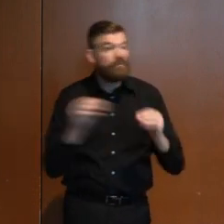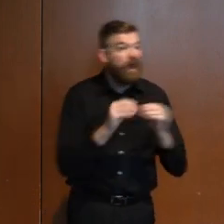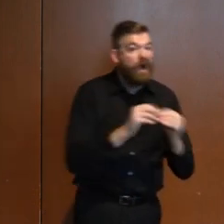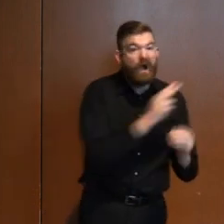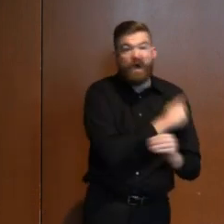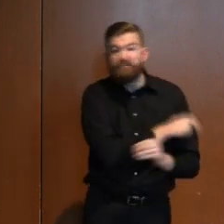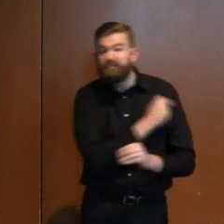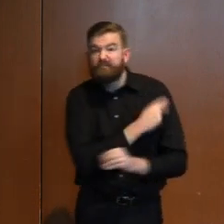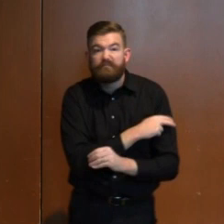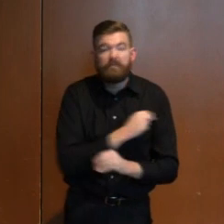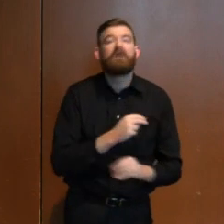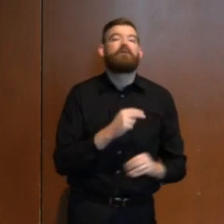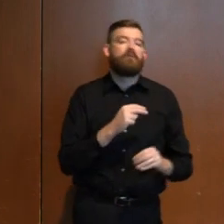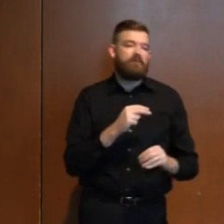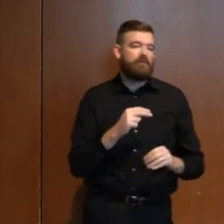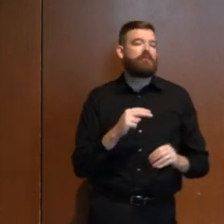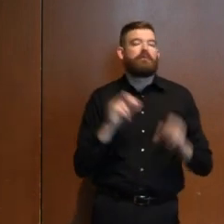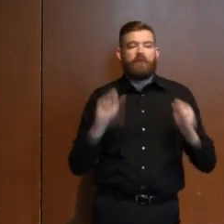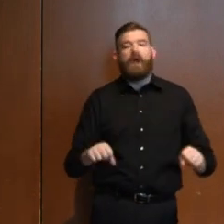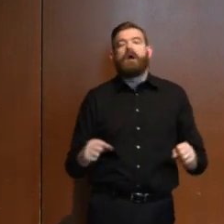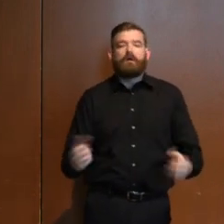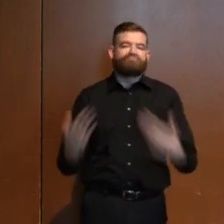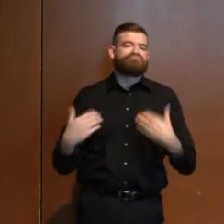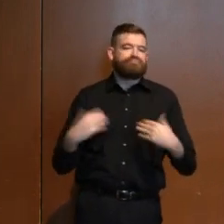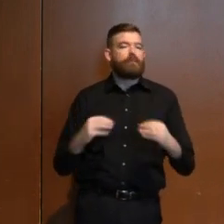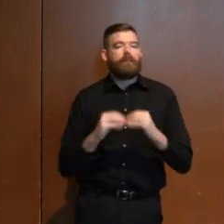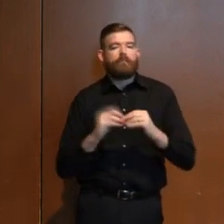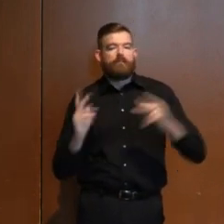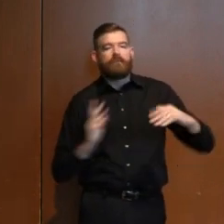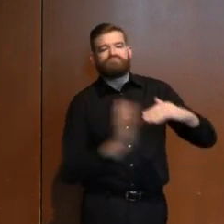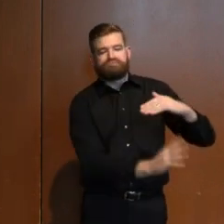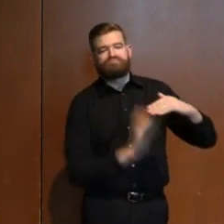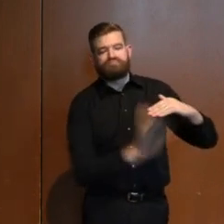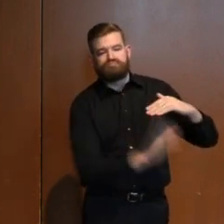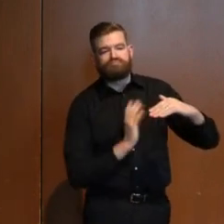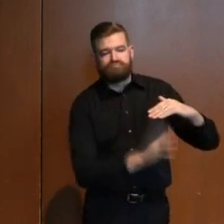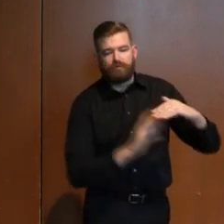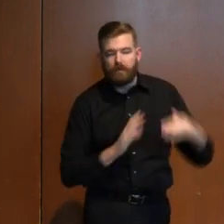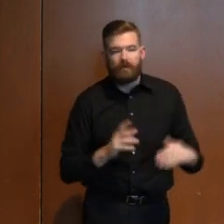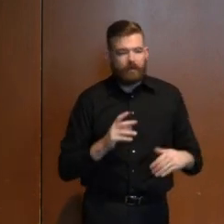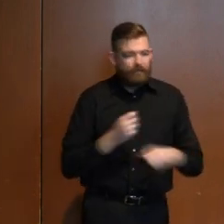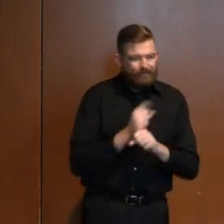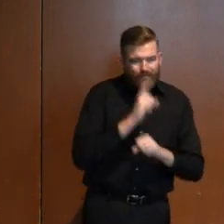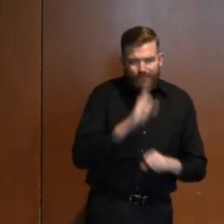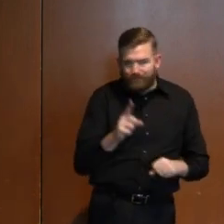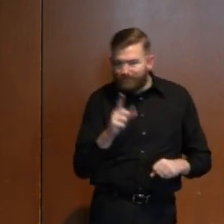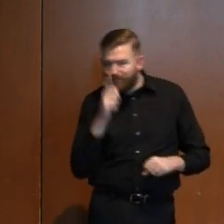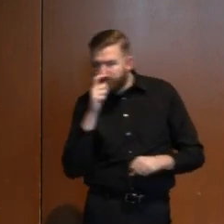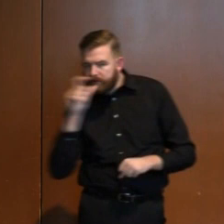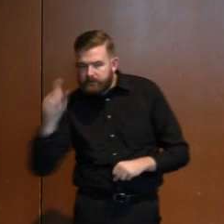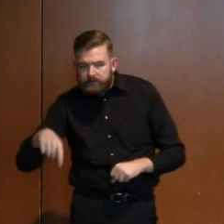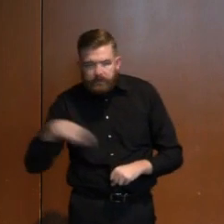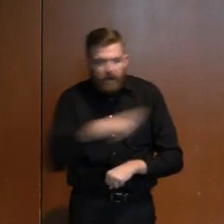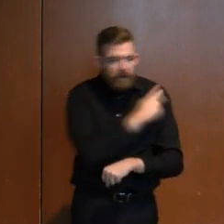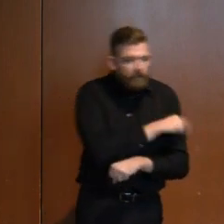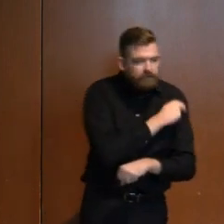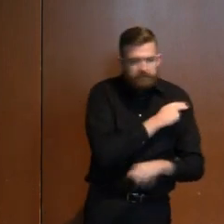DICTATED ON THE GROUND WARRANTS S, US TO DO SO. THIS WILL ENSURE A PROPER